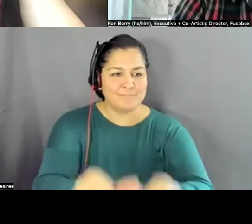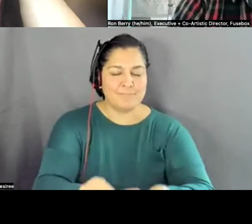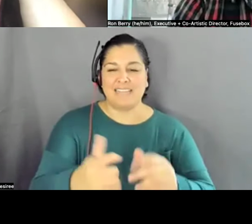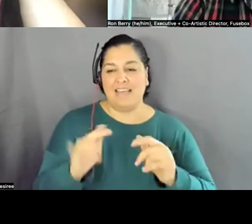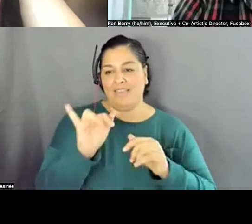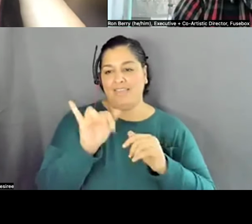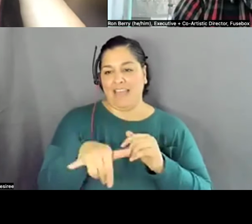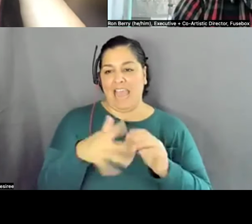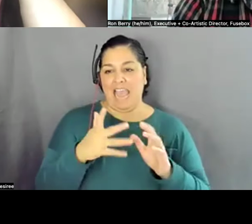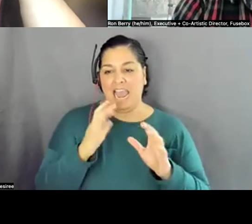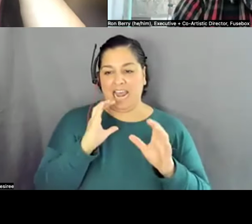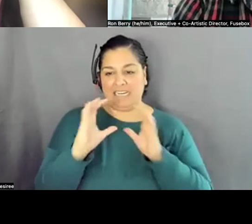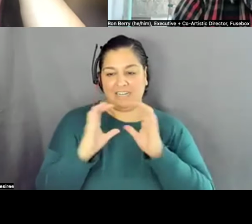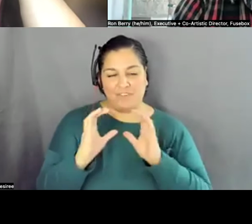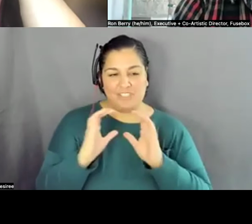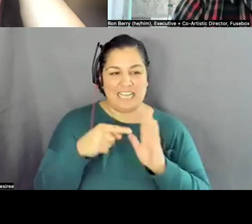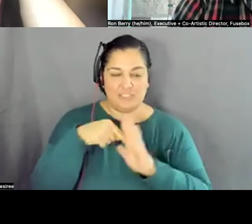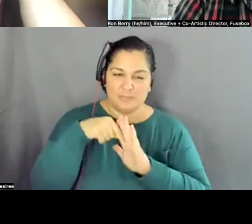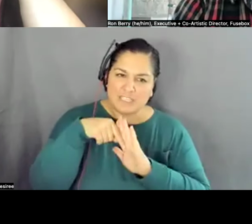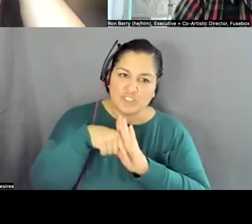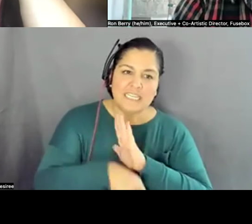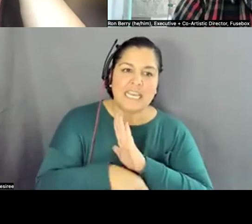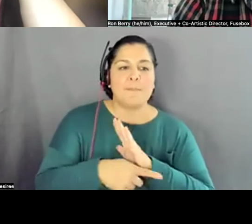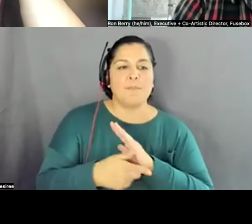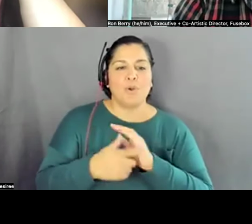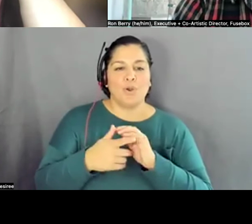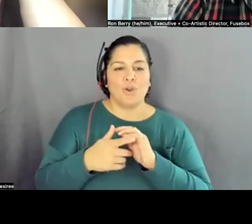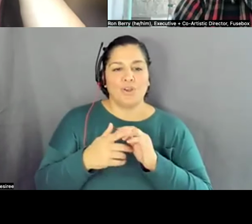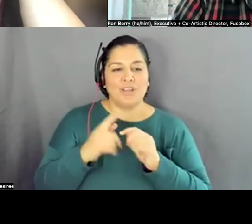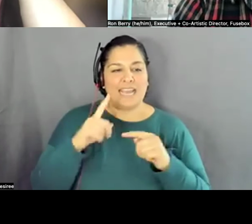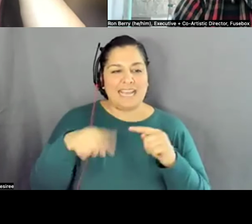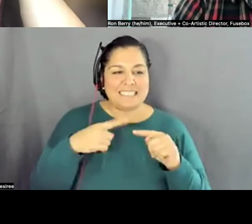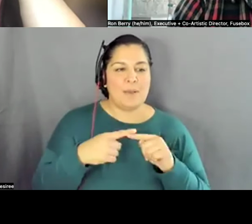It's all it's all across how the funding network is, is built